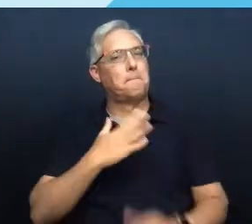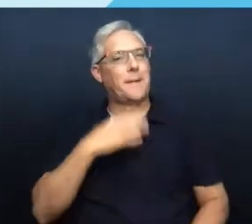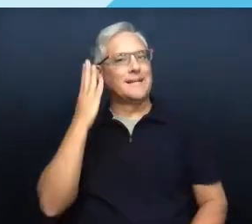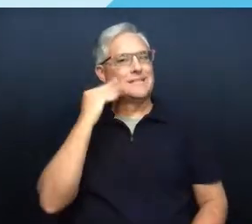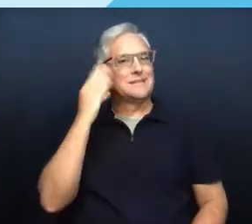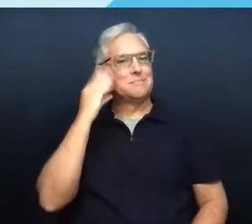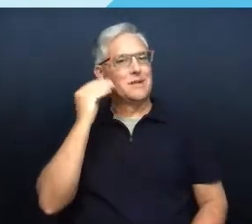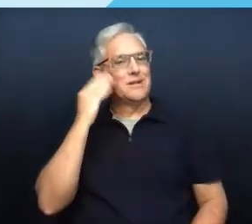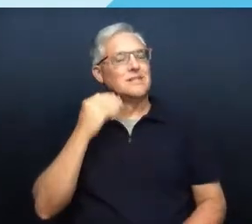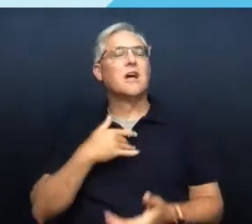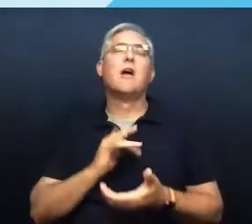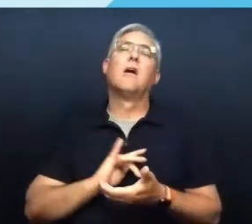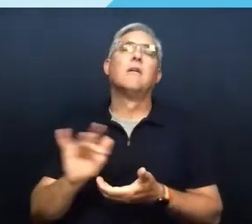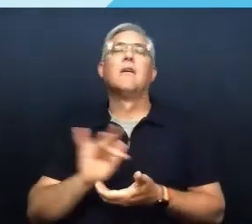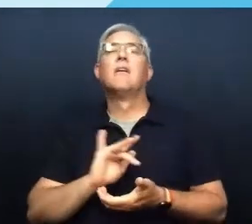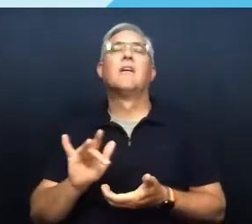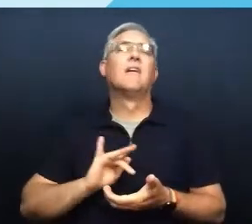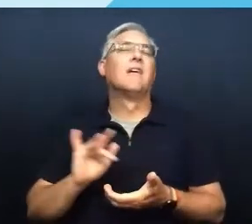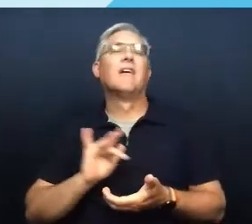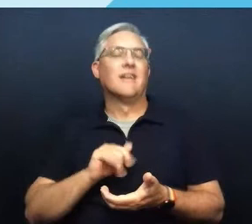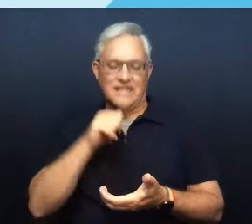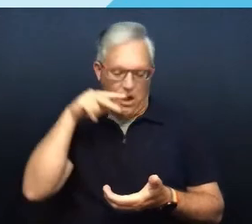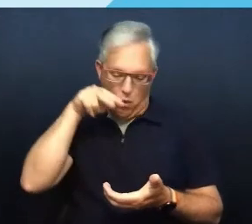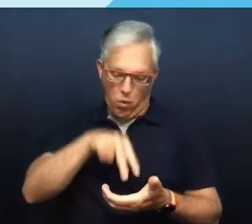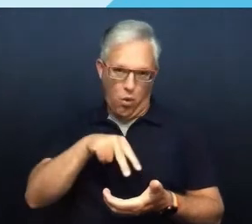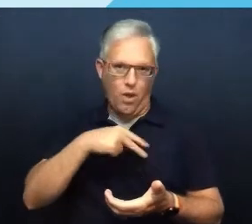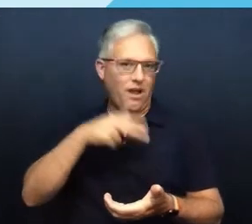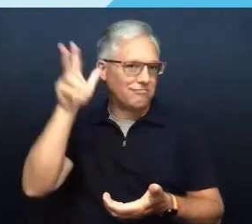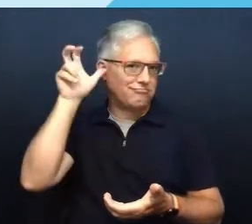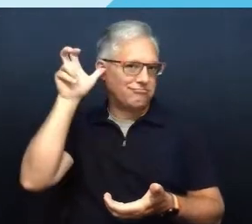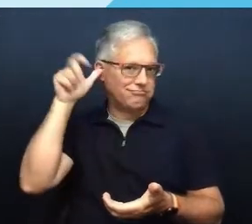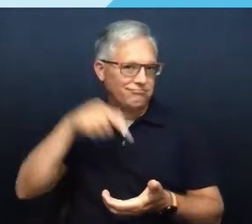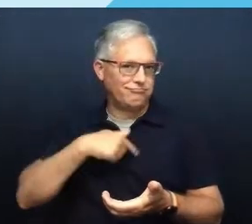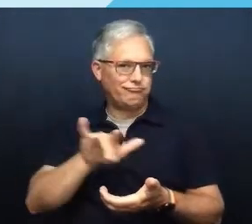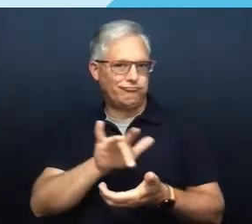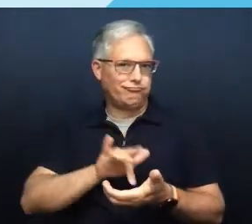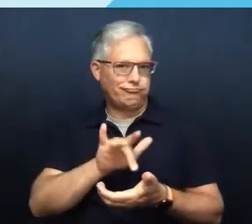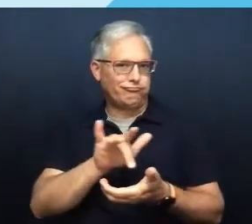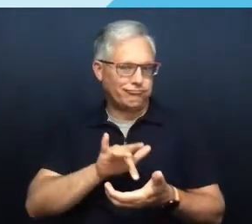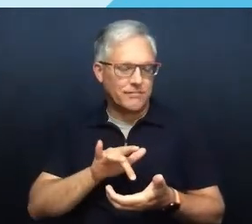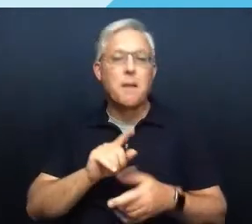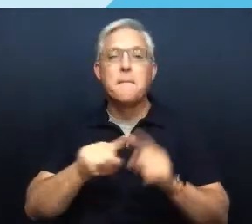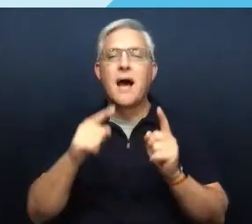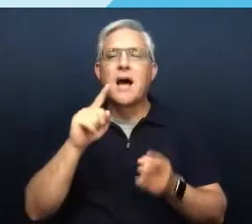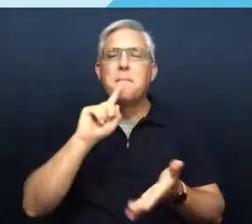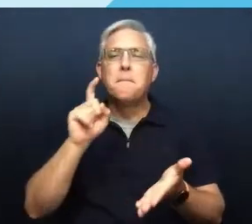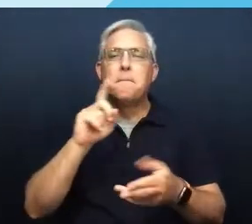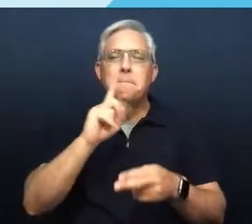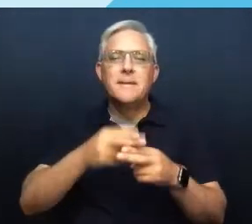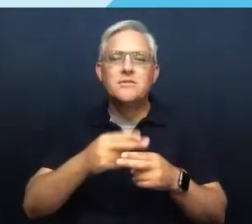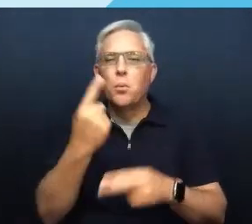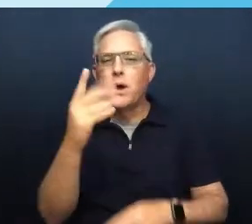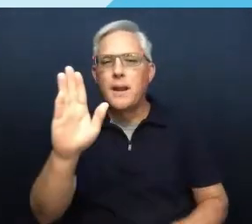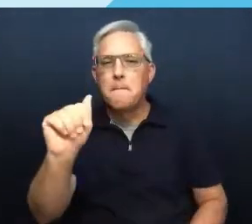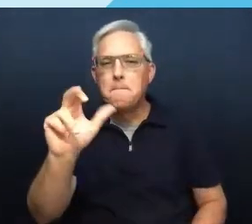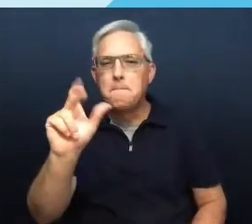There are some things I mentioned on here, like there's a back button that you can't find from an audio